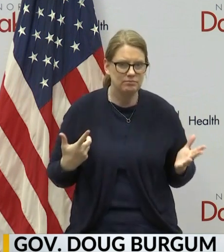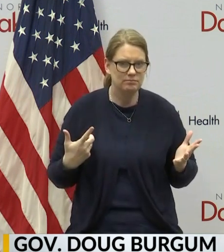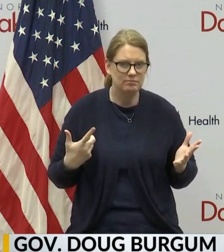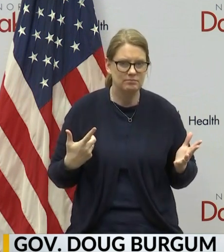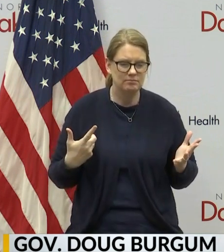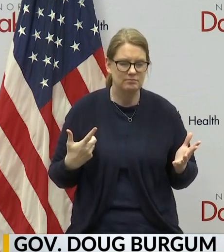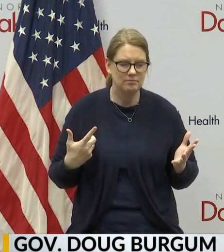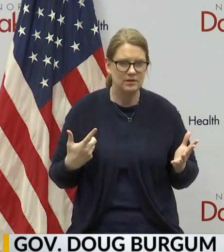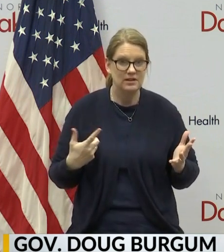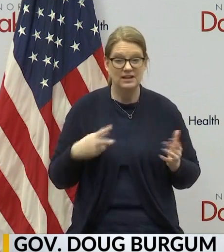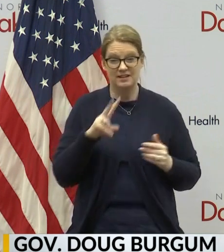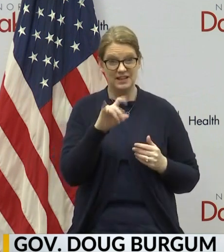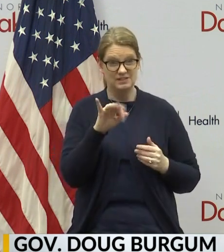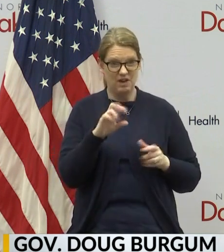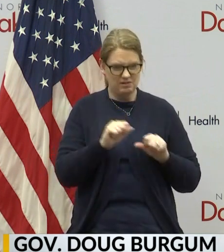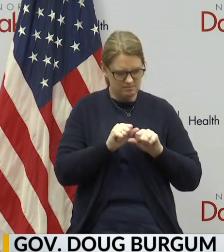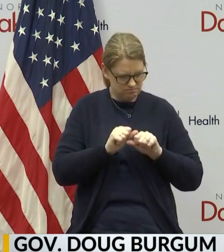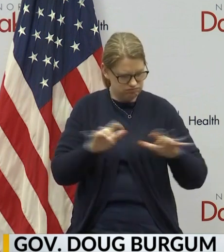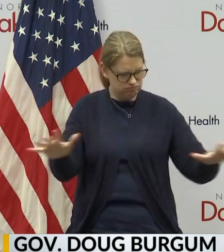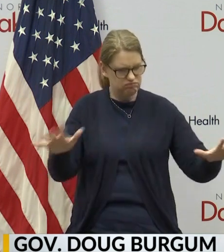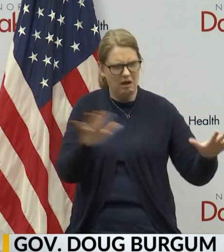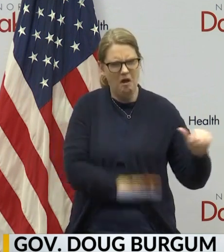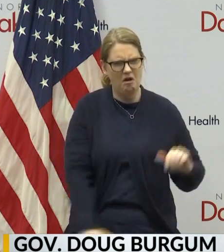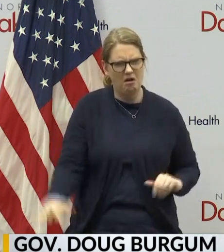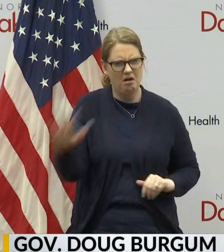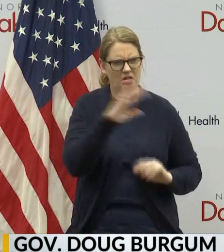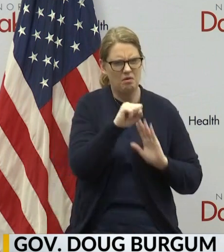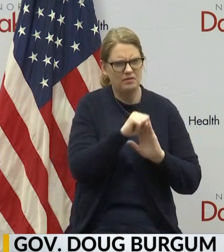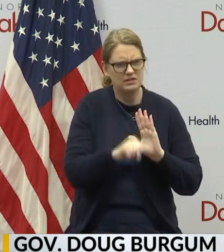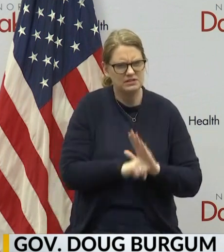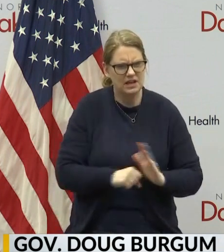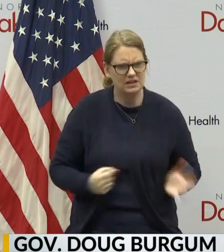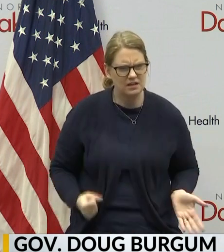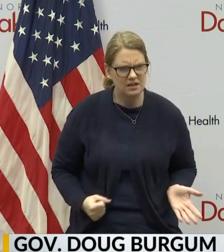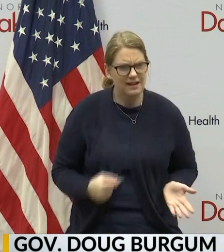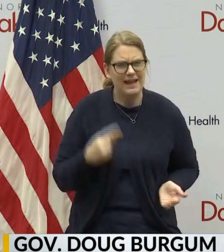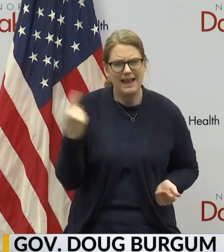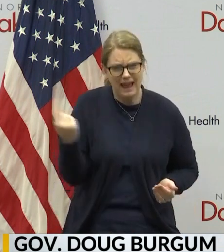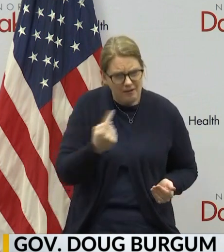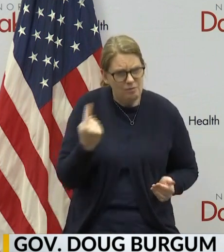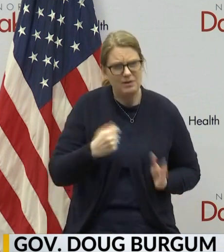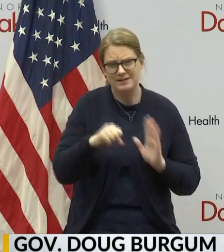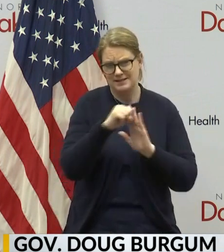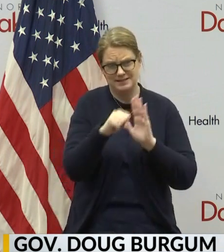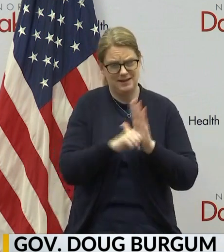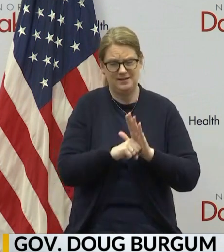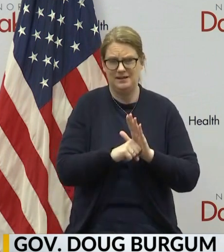STATEWIDE MANDATES IN PLACE, WE HAVE TO LOGICALLY ASSUME GIVEN THE LAG AND REPORTING DATA THAT